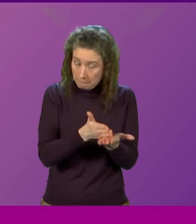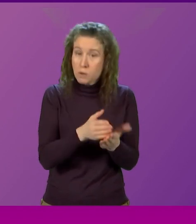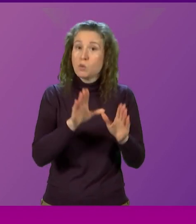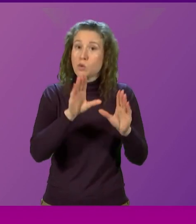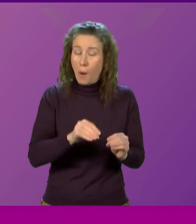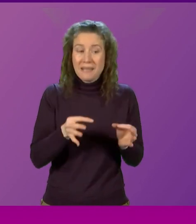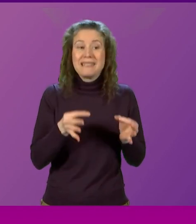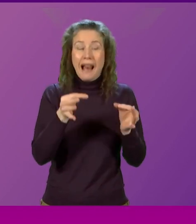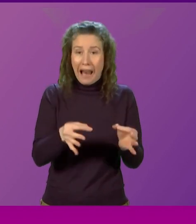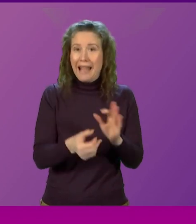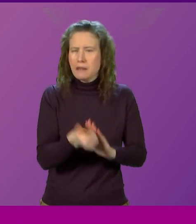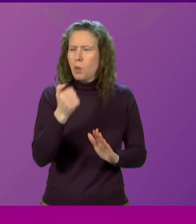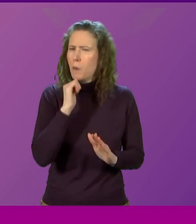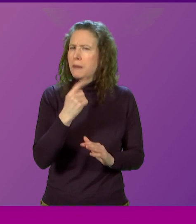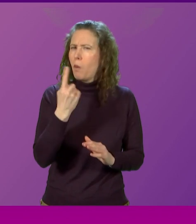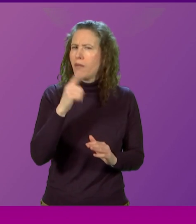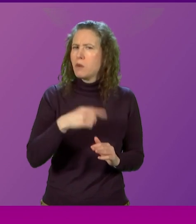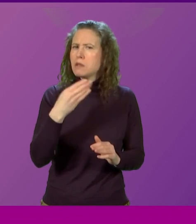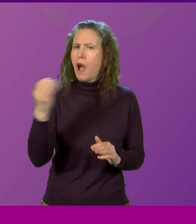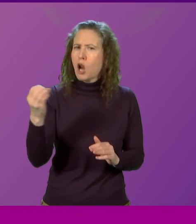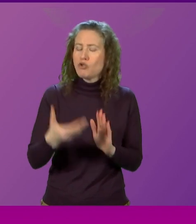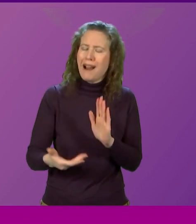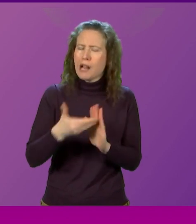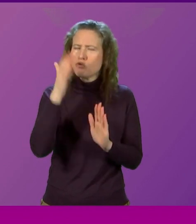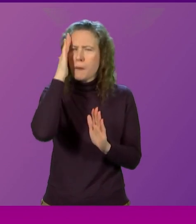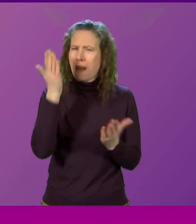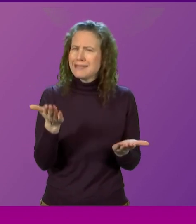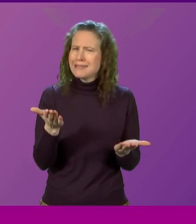we would have 1,900 extra beds to treat patients right now?